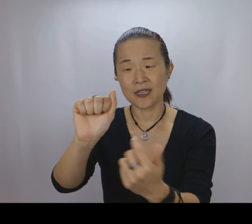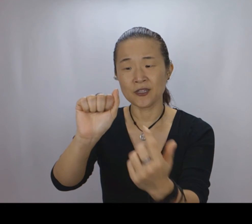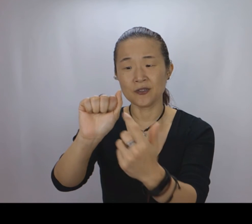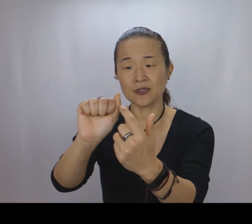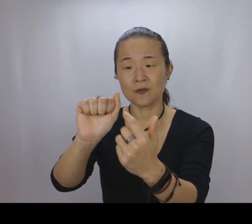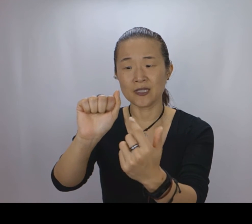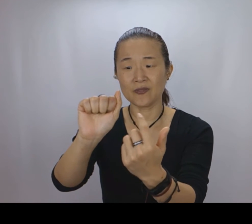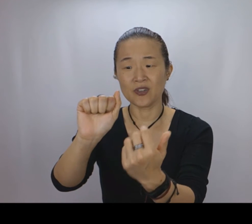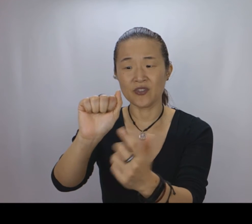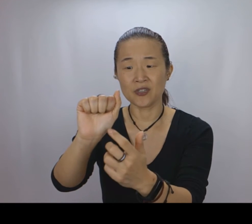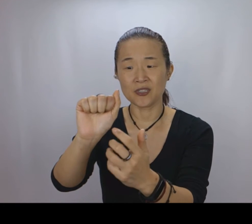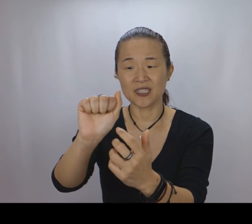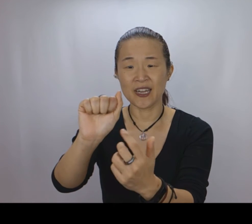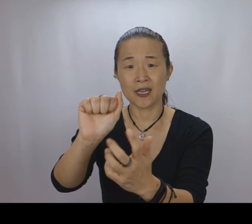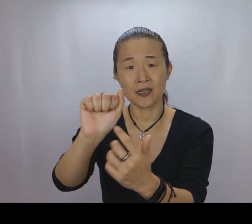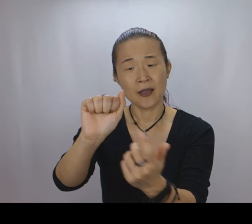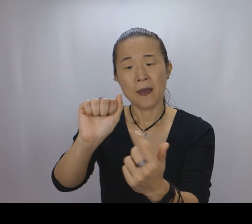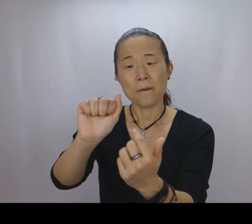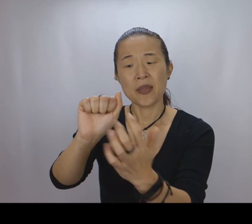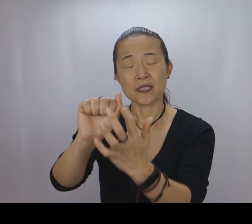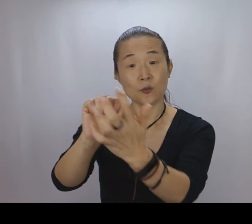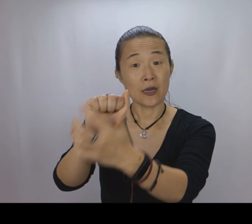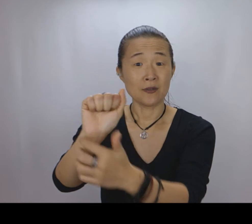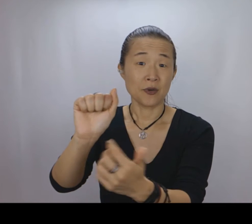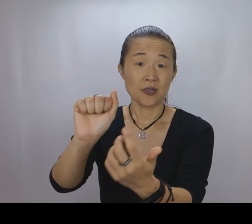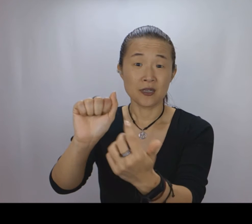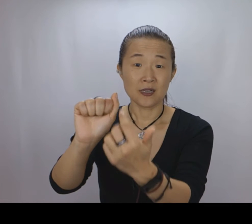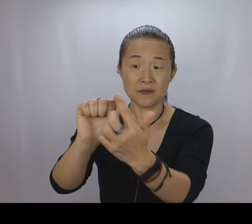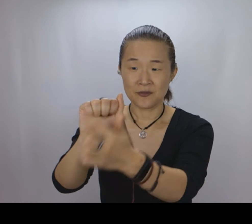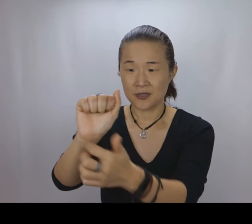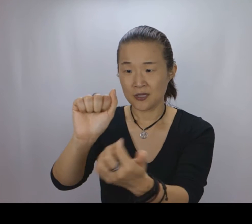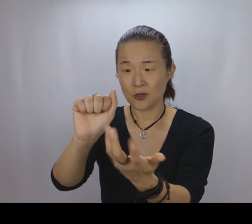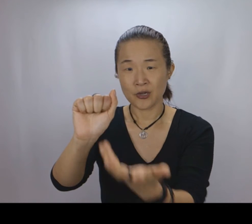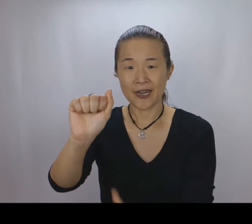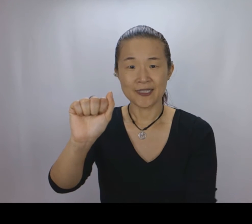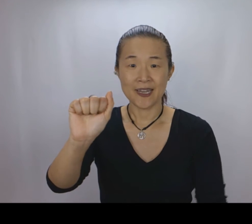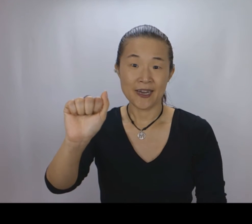and then the rest of your fingers and hand makes the round part of the lowercase "A."